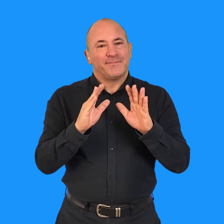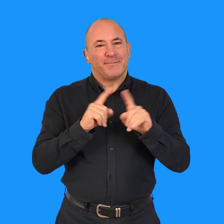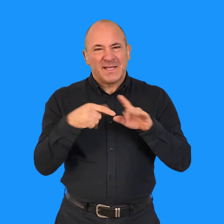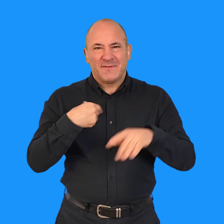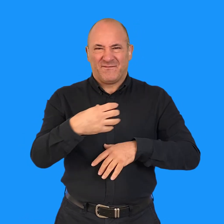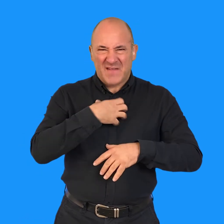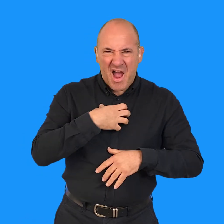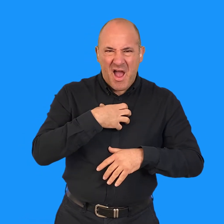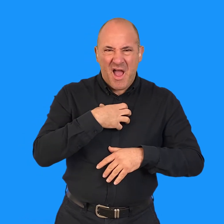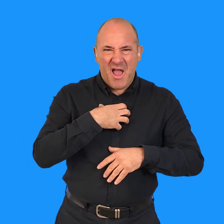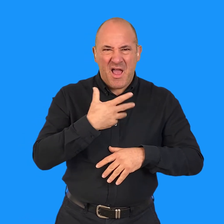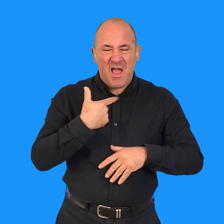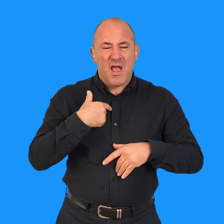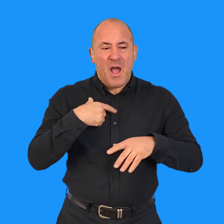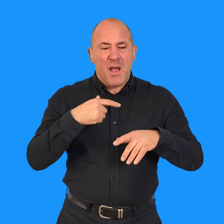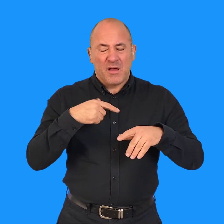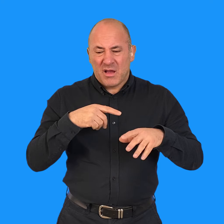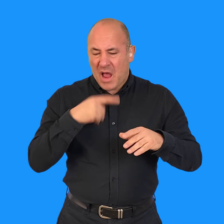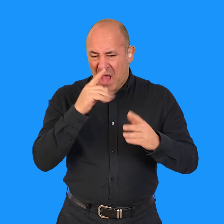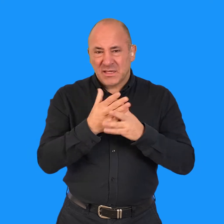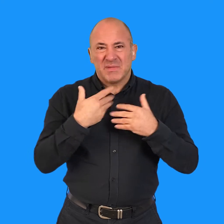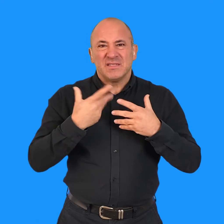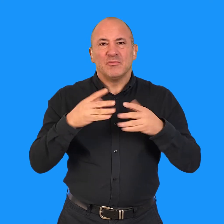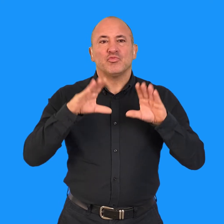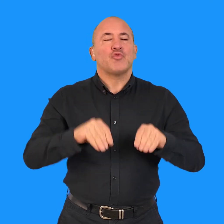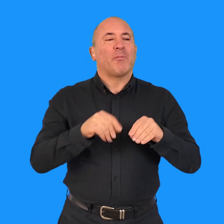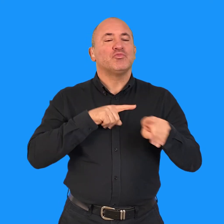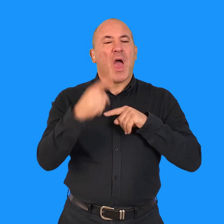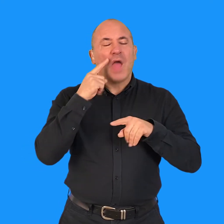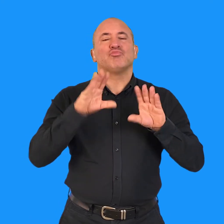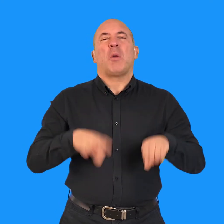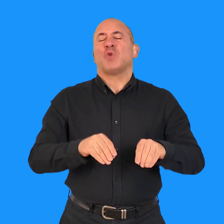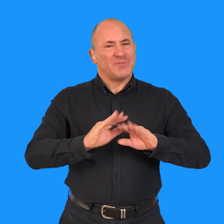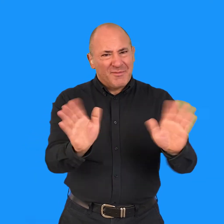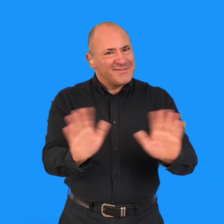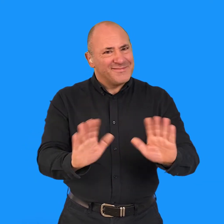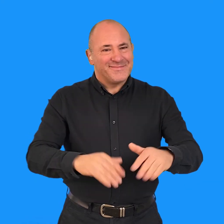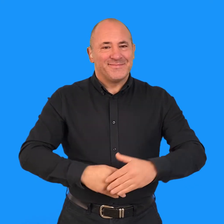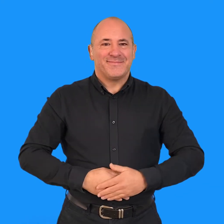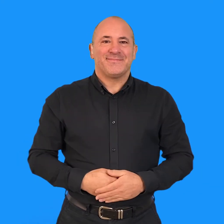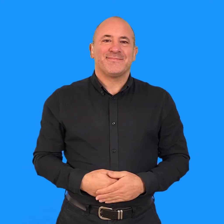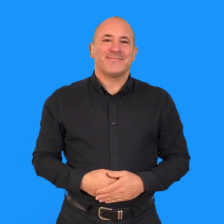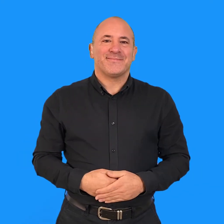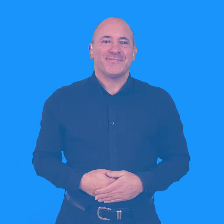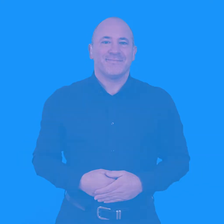And to not let those kind of fears of getting access wrong stop you from attempting to do it.